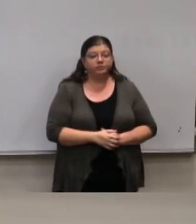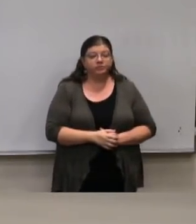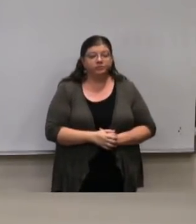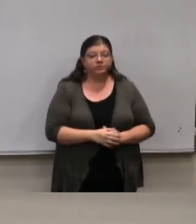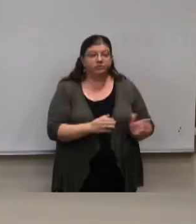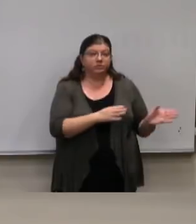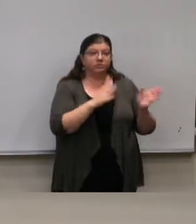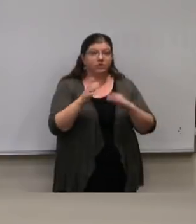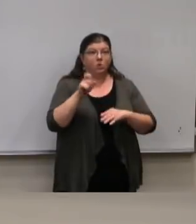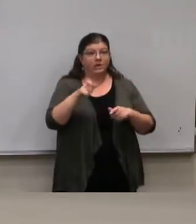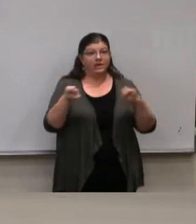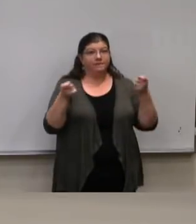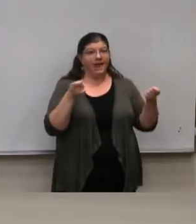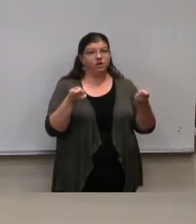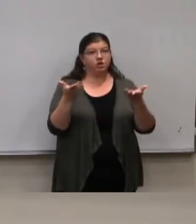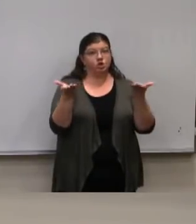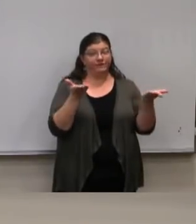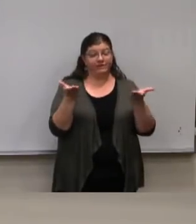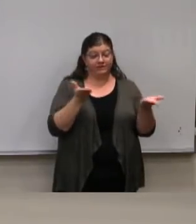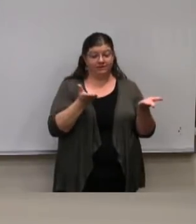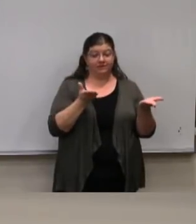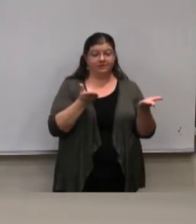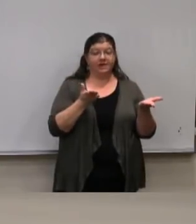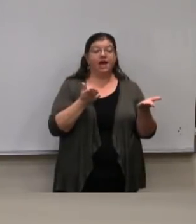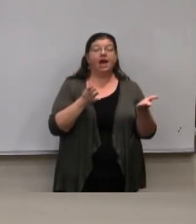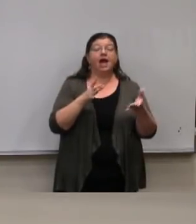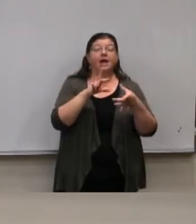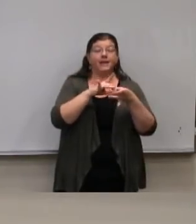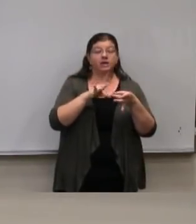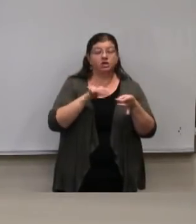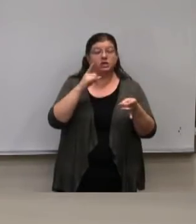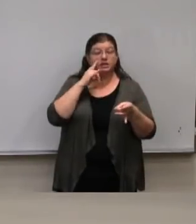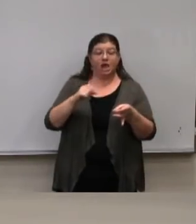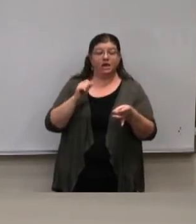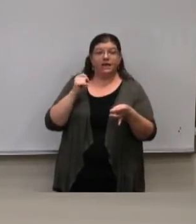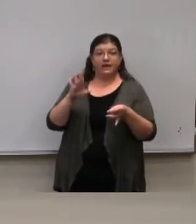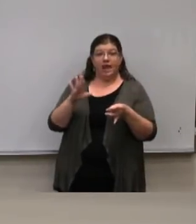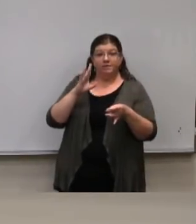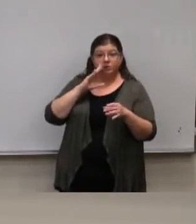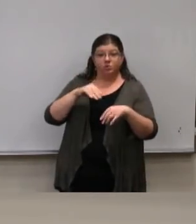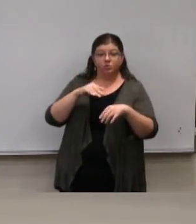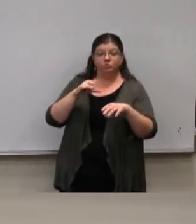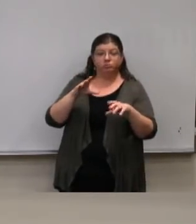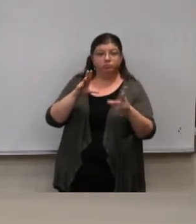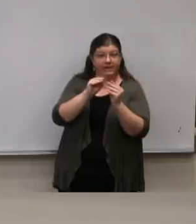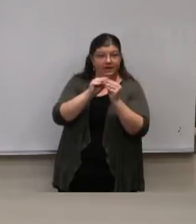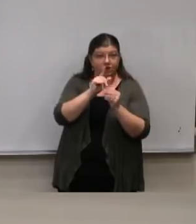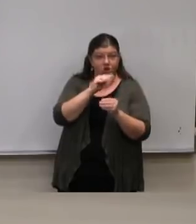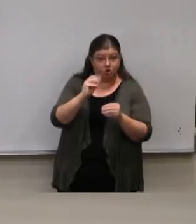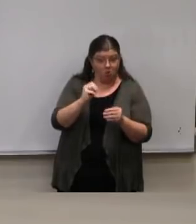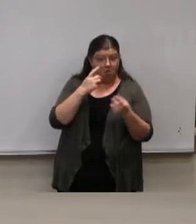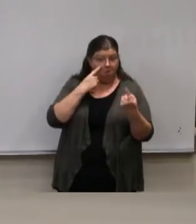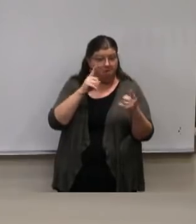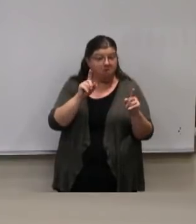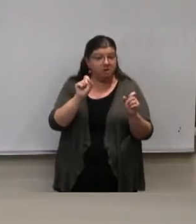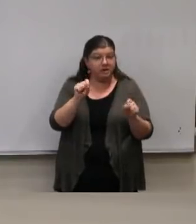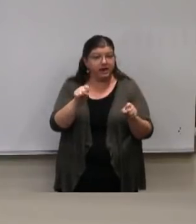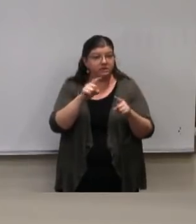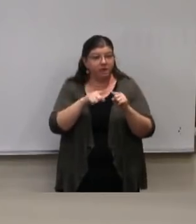I mentioned the BIG E Club earlier. They're getting by on Zoom, but they are a group of people